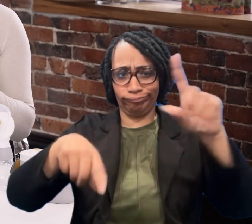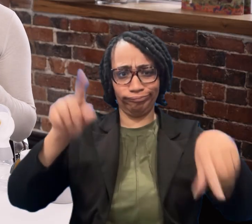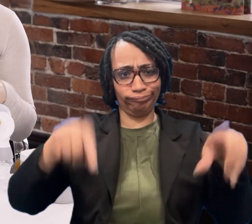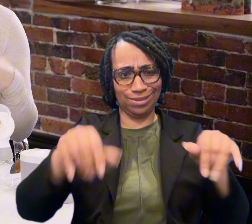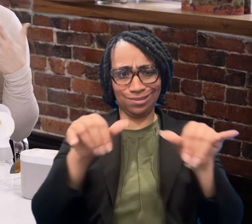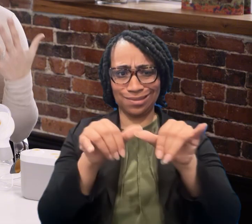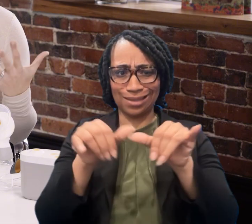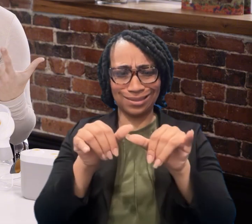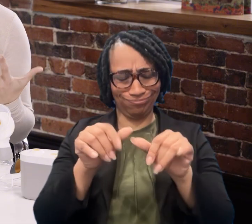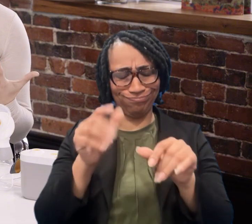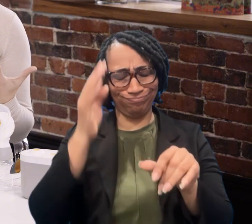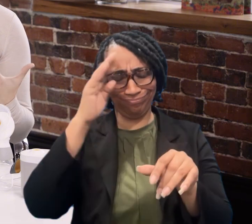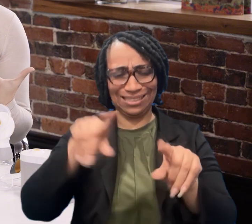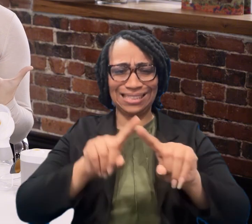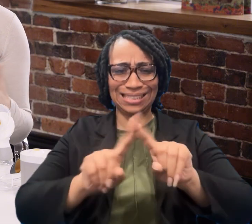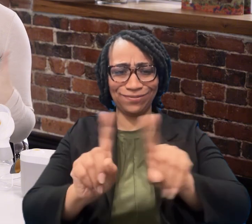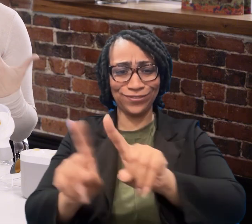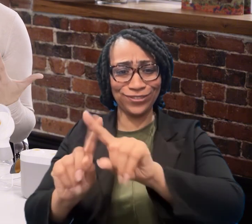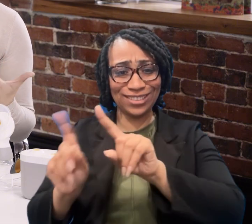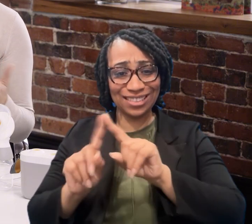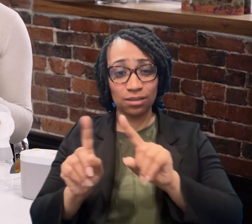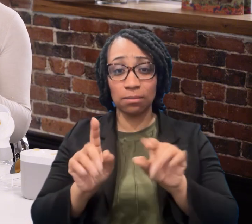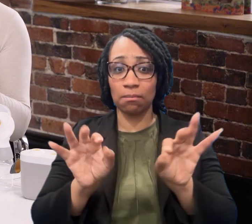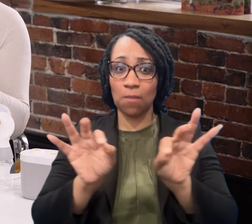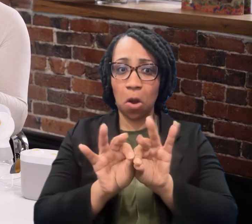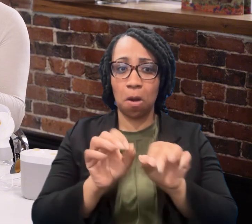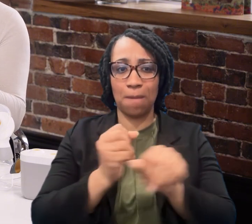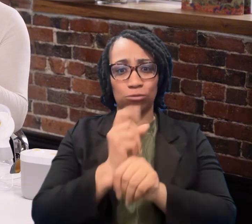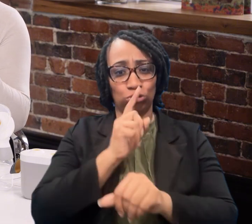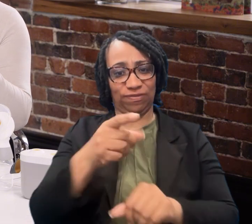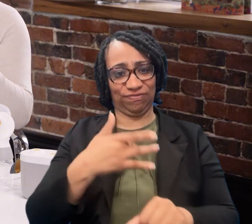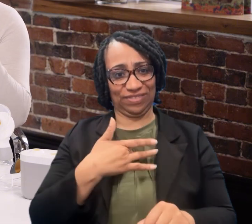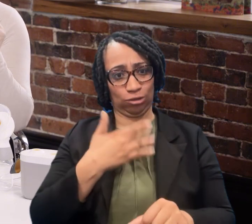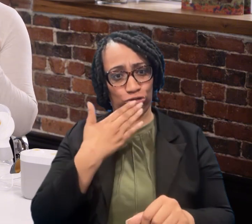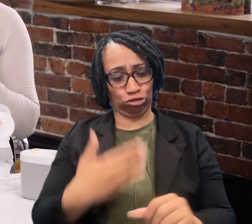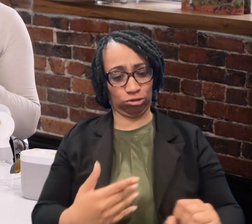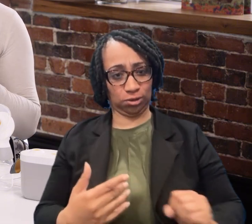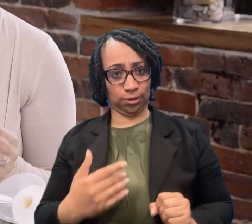position because everybody's body is different. So make it work for you and what feels good. The